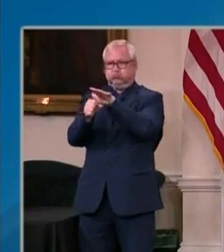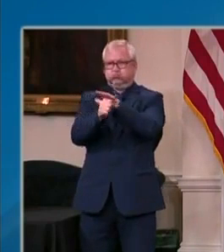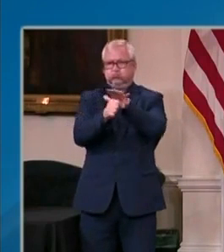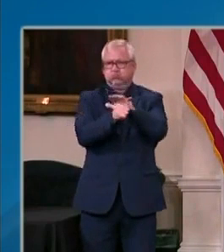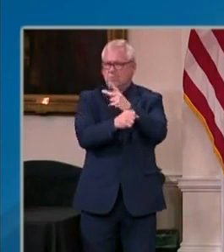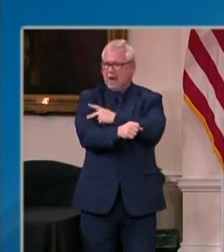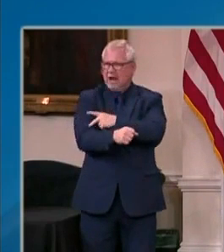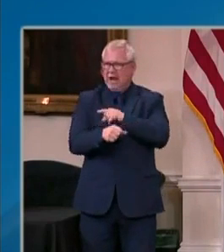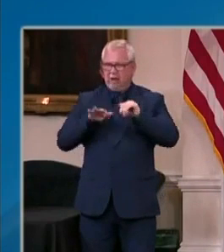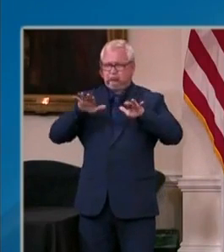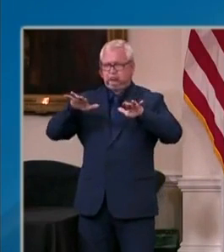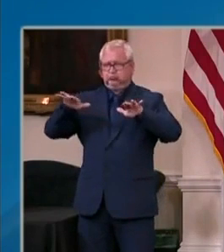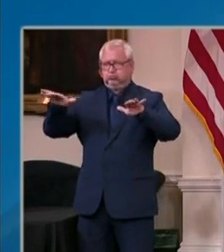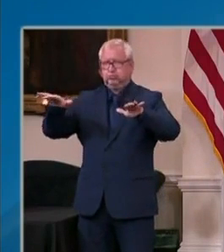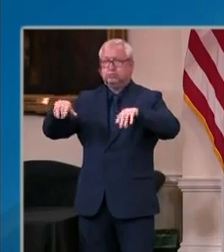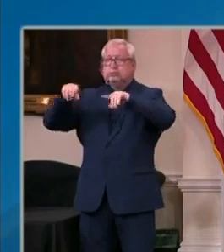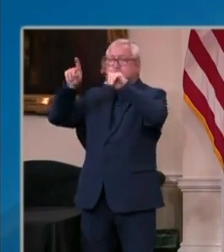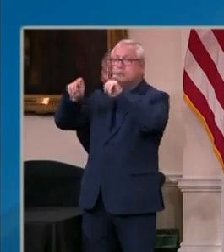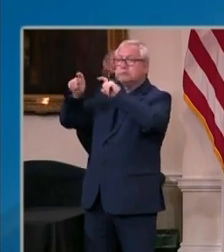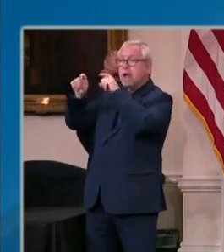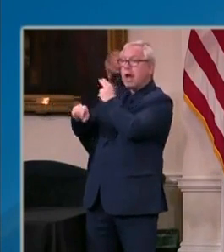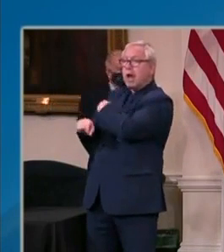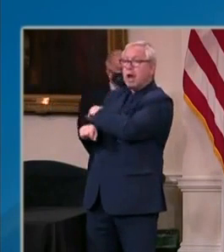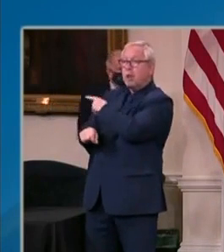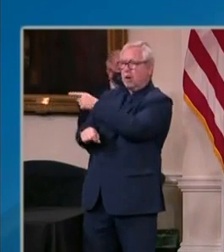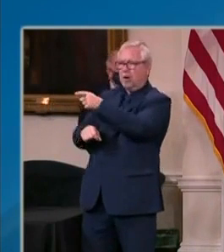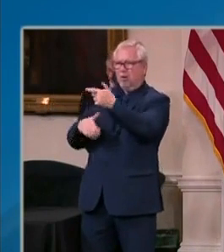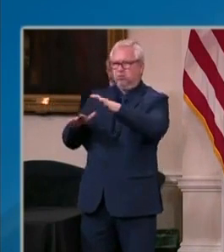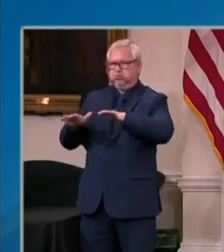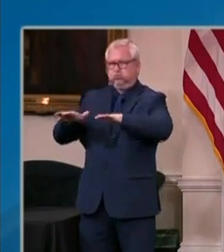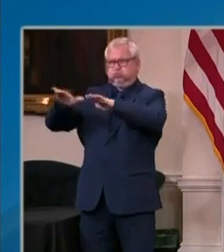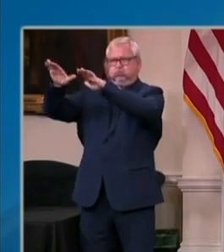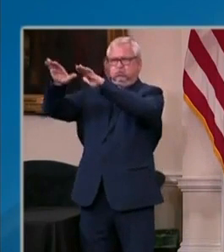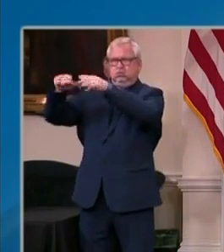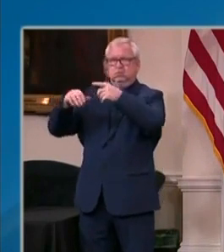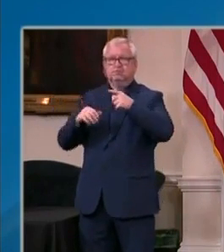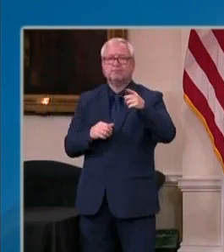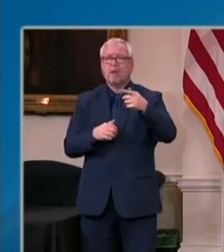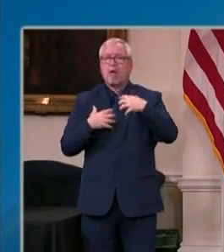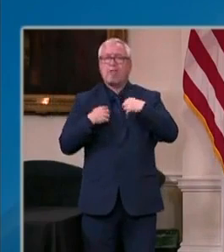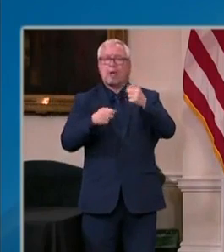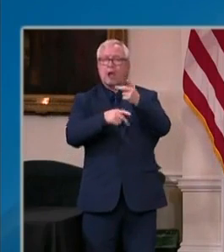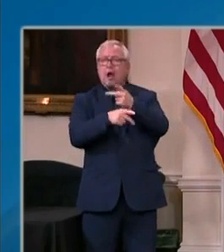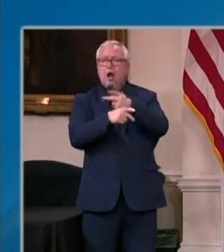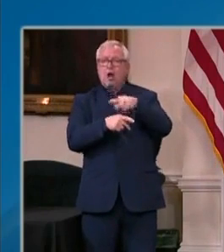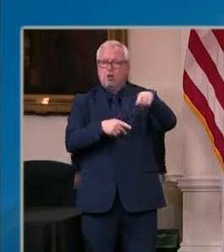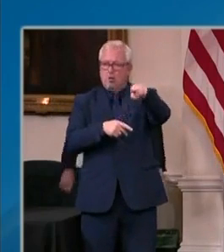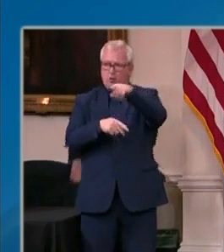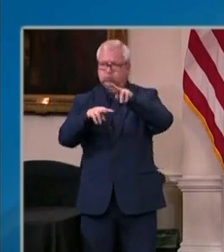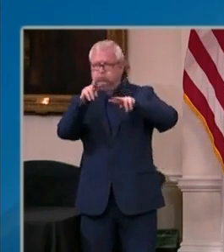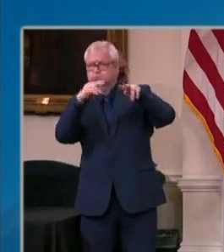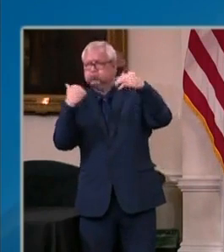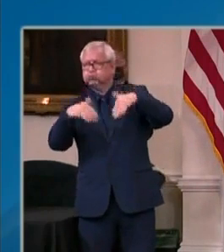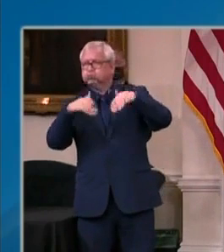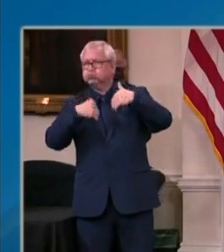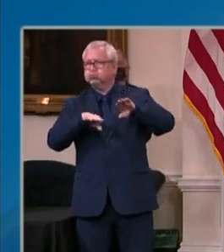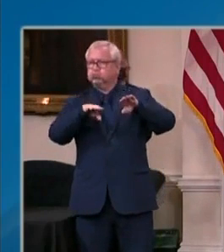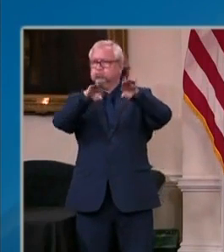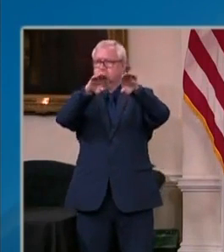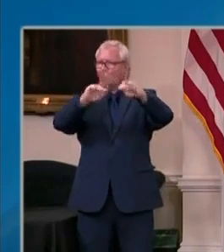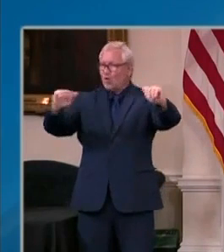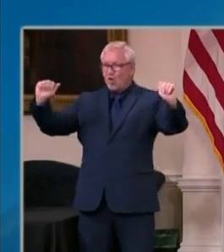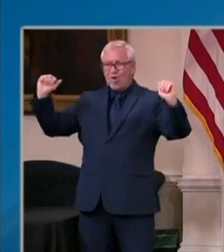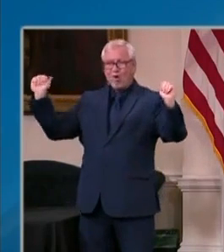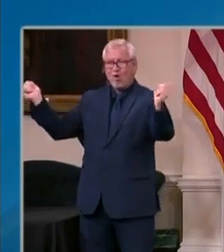BEDS ARE FILLING UP WITH SIGNIFICANT NUMBERS OF PATIENTS WERE TESTING HOSPITAL SURGE PLANS AND OUR HEALTHCARE HEROES.